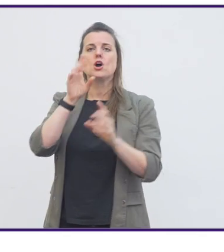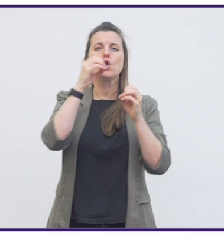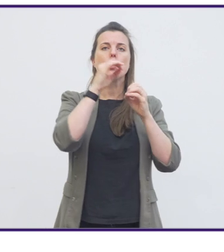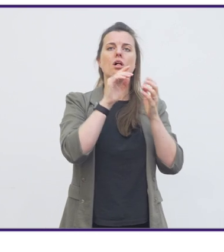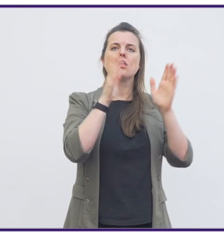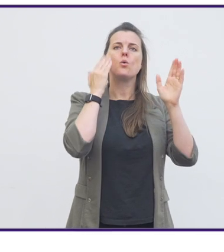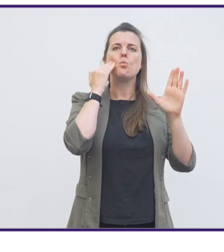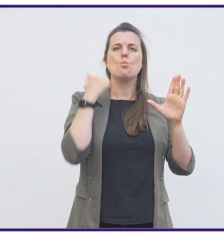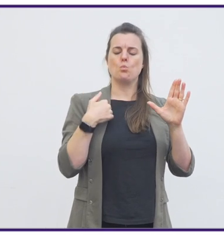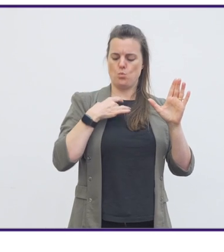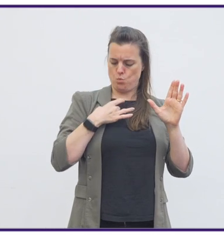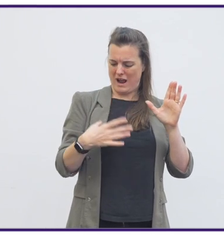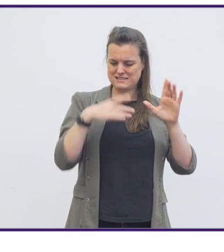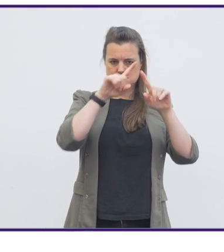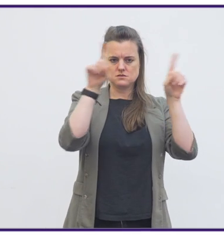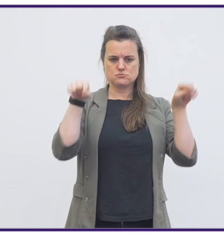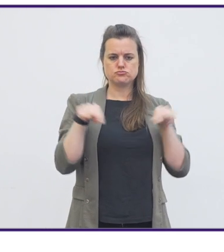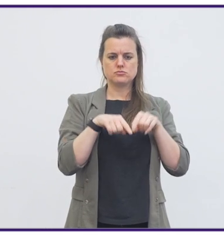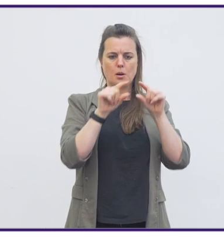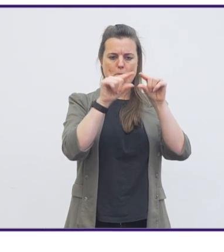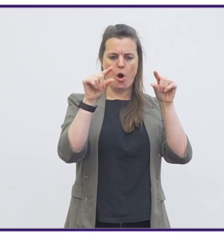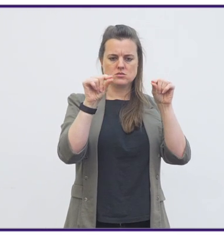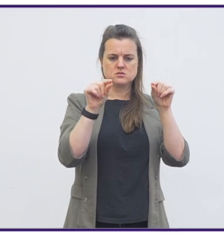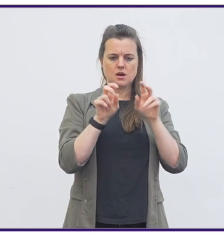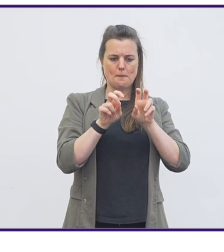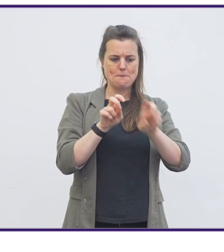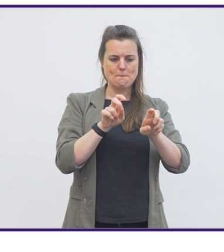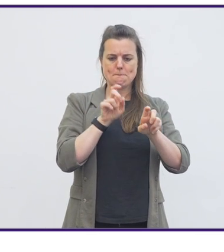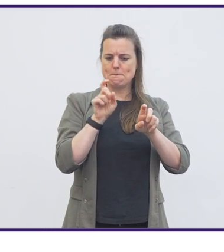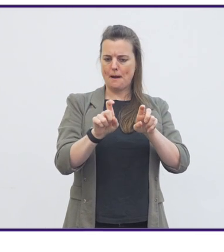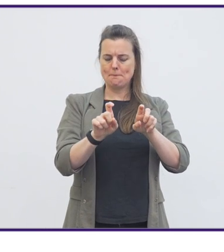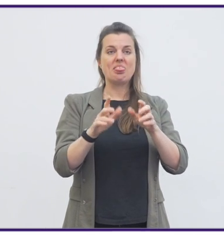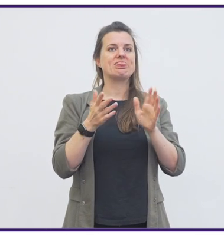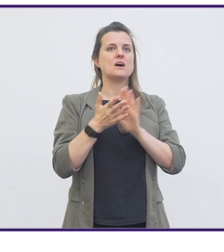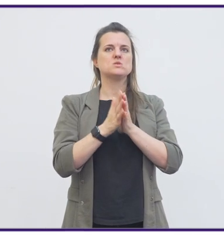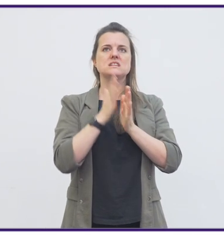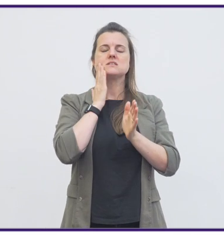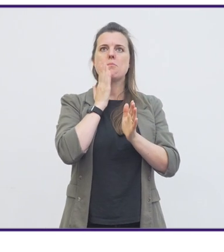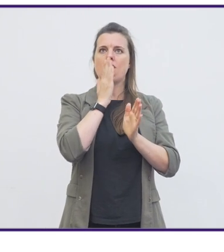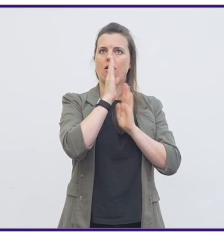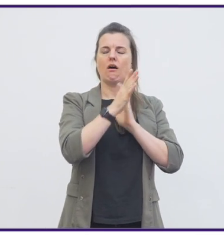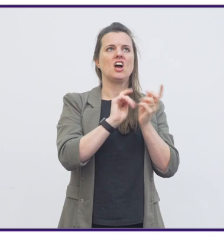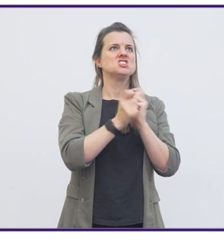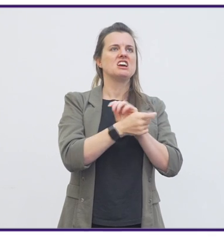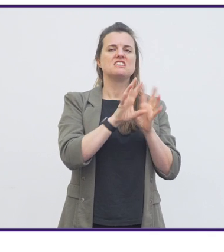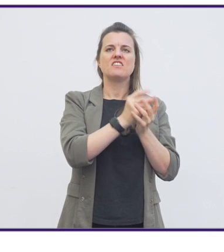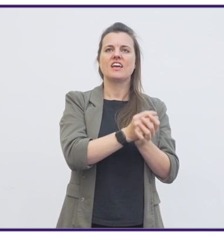This made it easy to navigate, and it completely changed the game. Another great example is from the e-commerce sector.